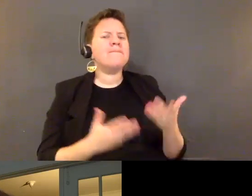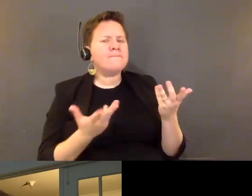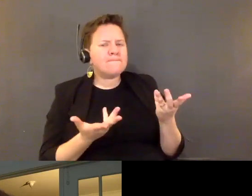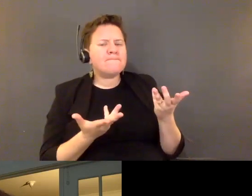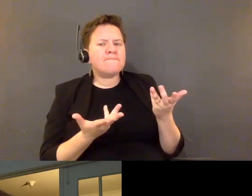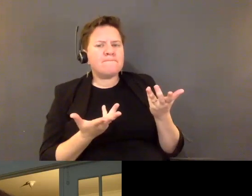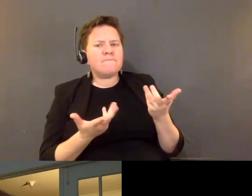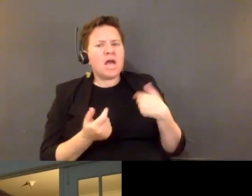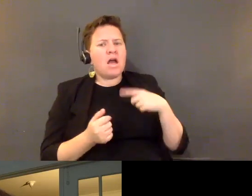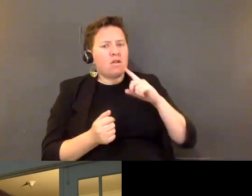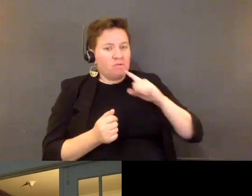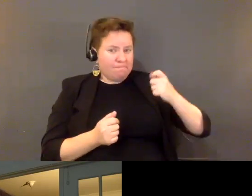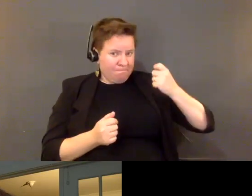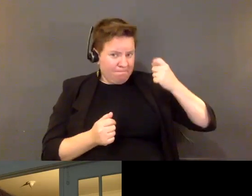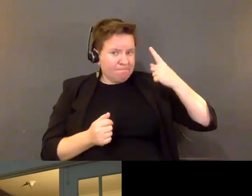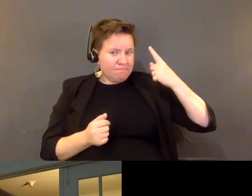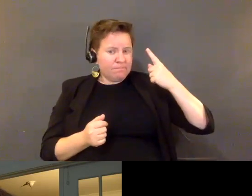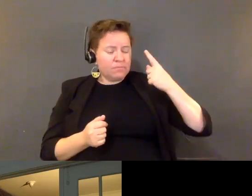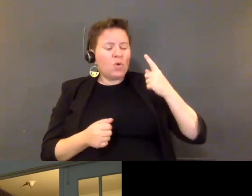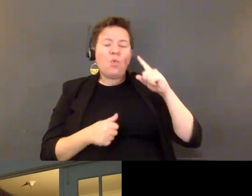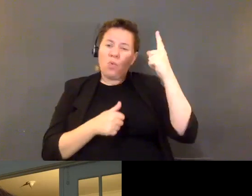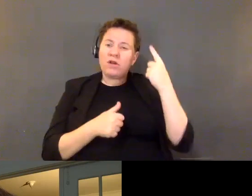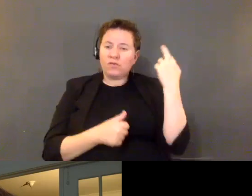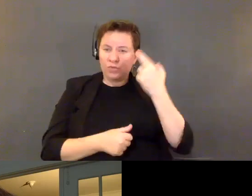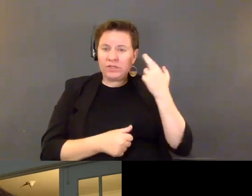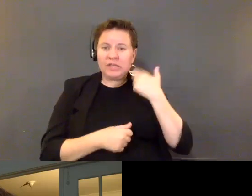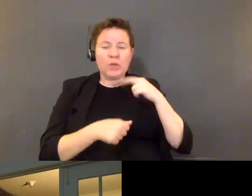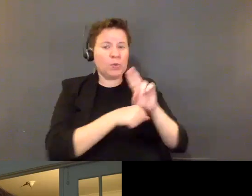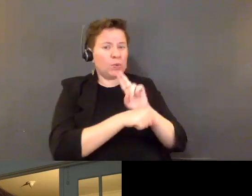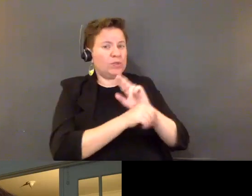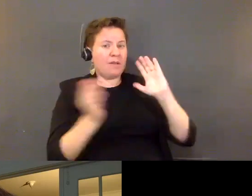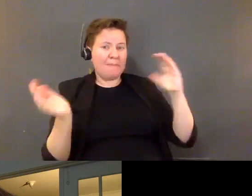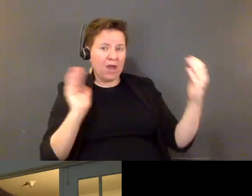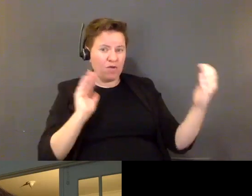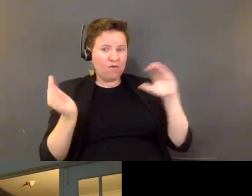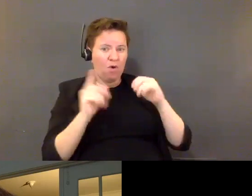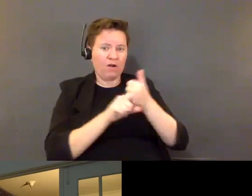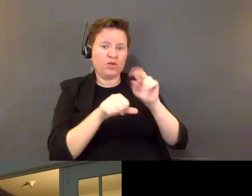really understood i mean one of the reasons i used the metaphor of the golem in the book is